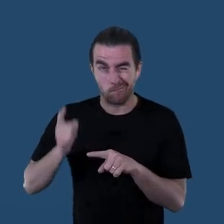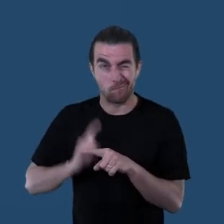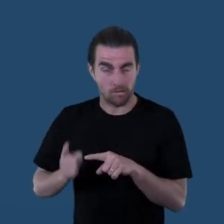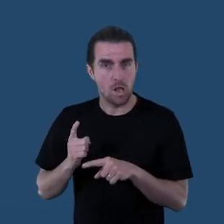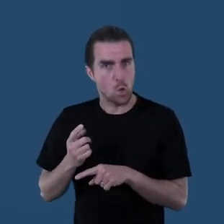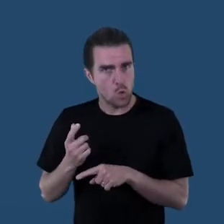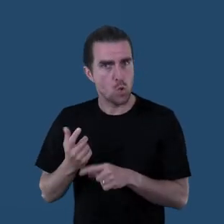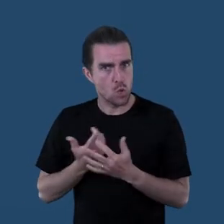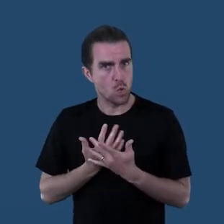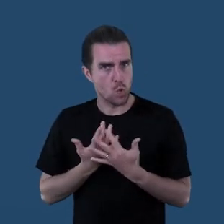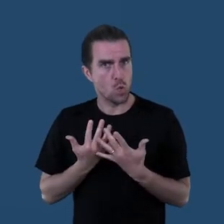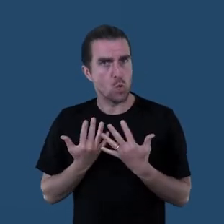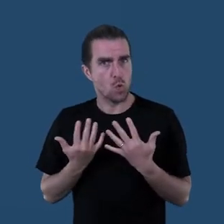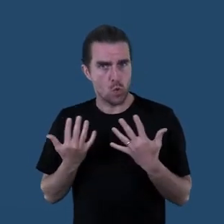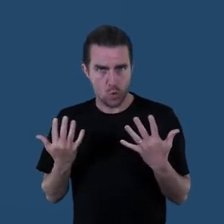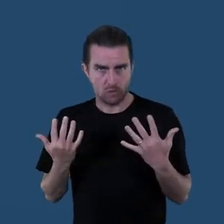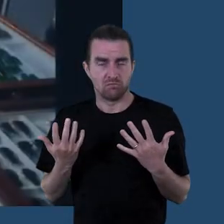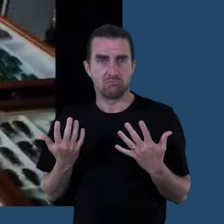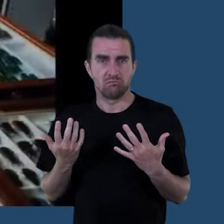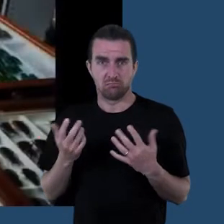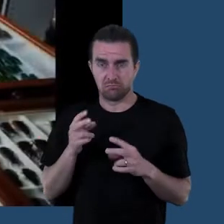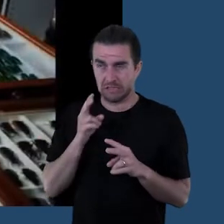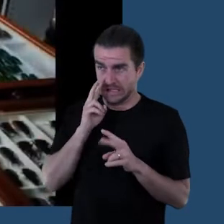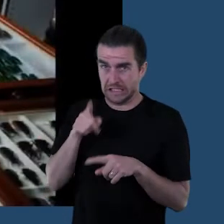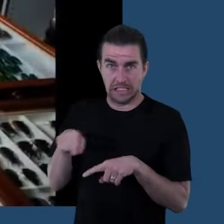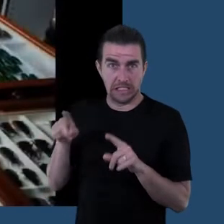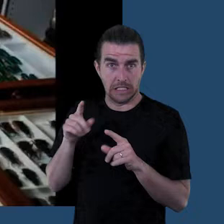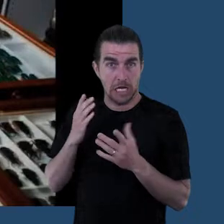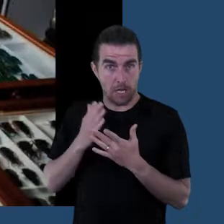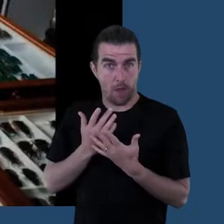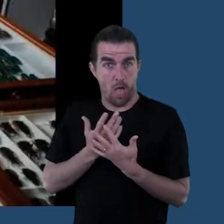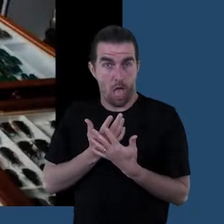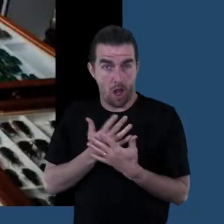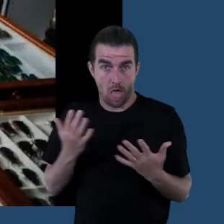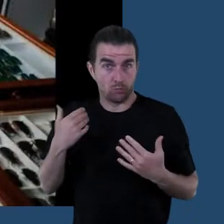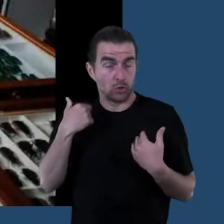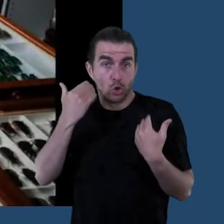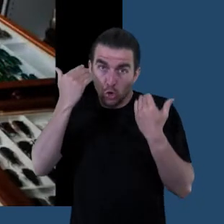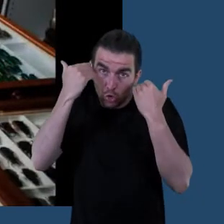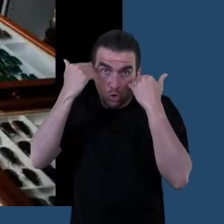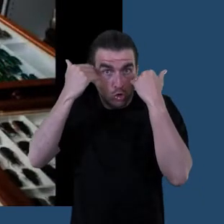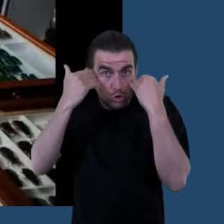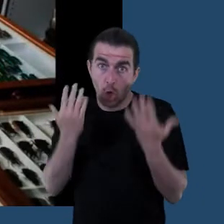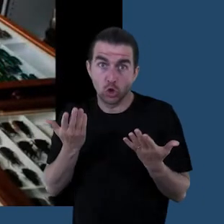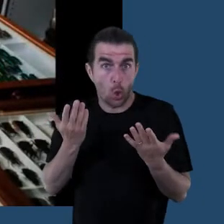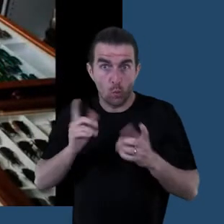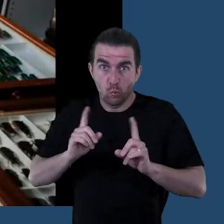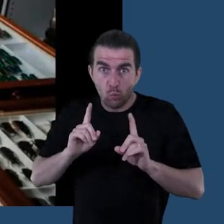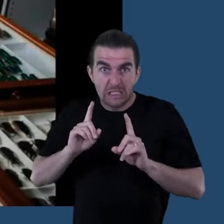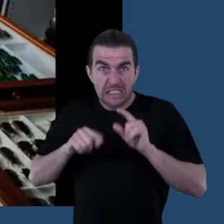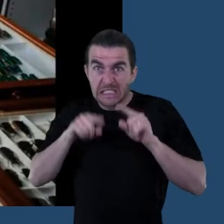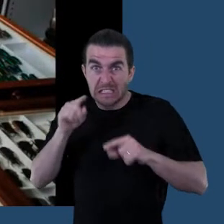and yet there must be in that collection so much that we still don't know about it.